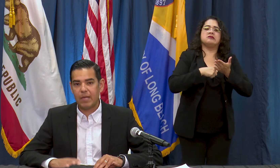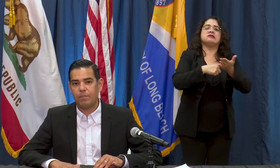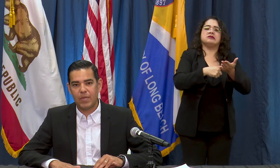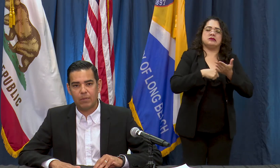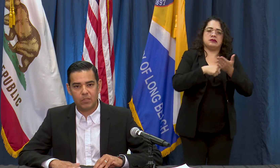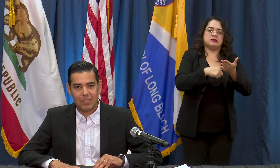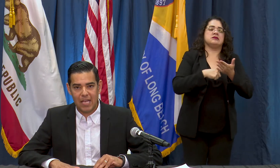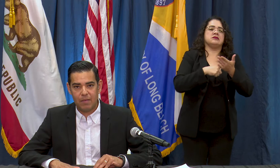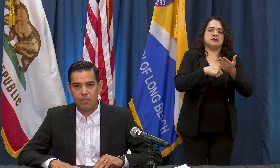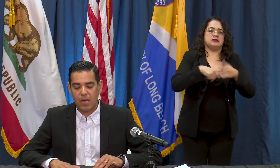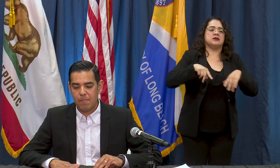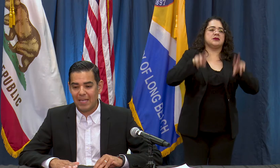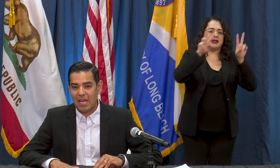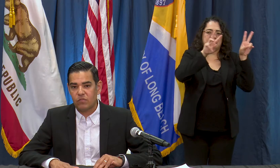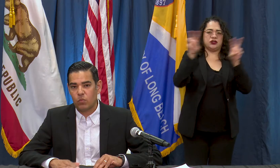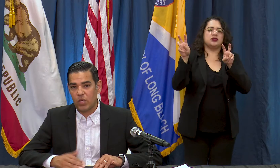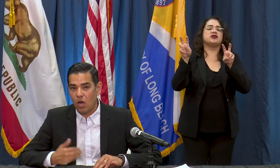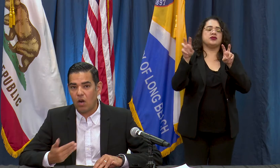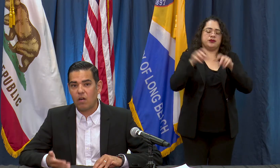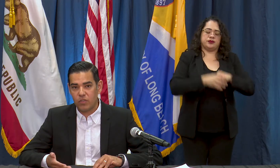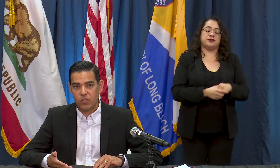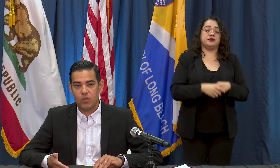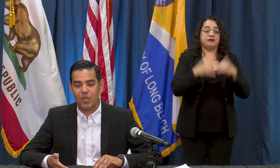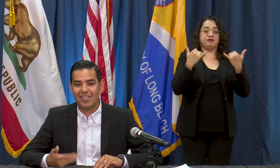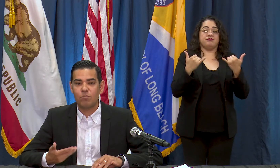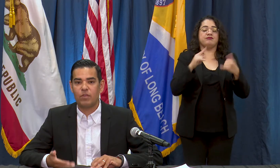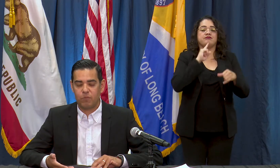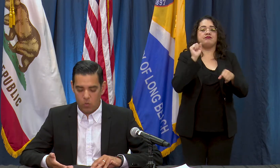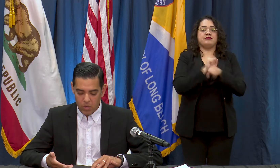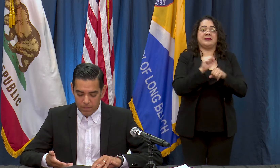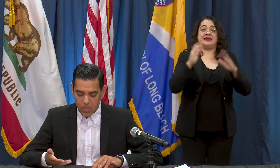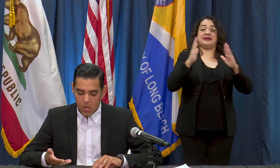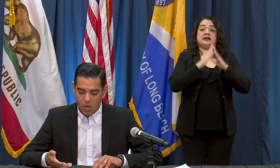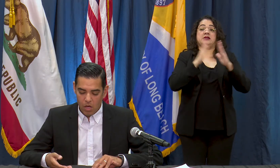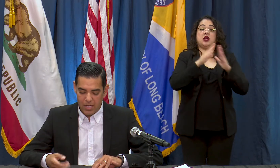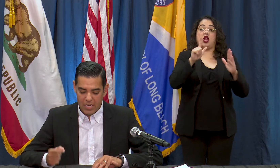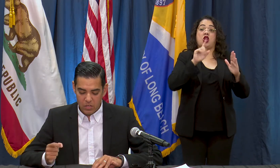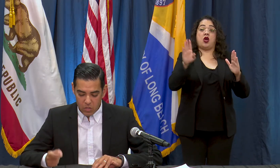to be able today to announce that the city is moving forward on a new